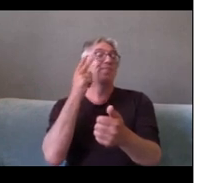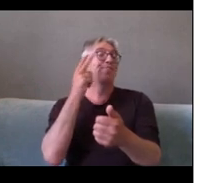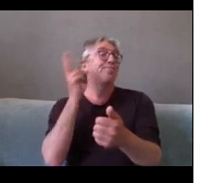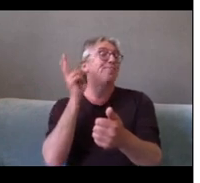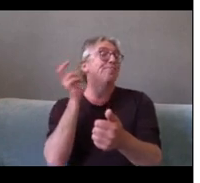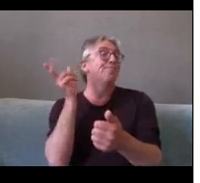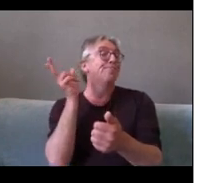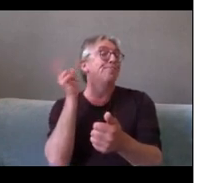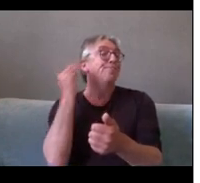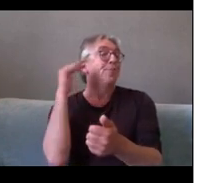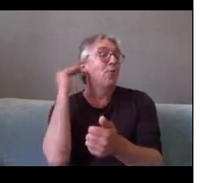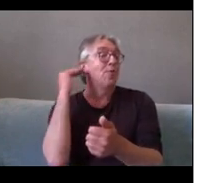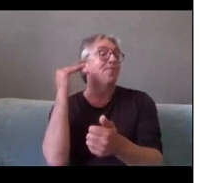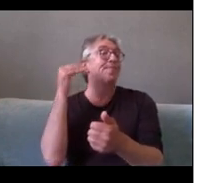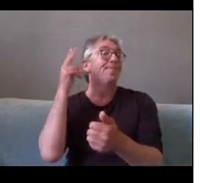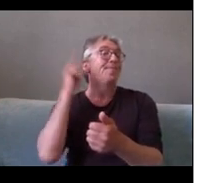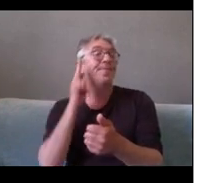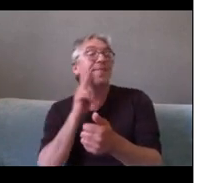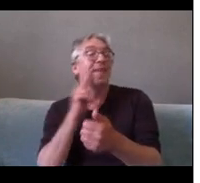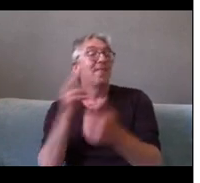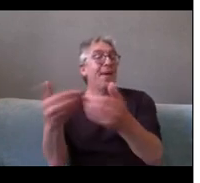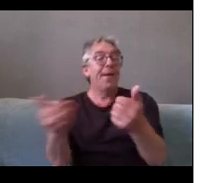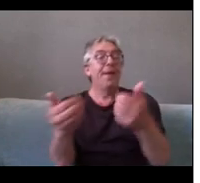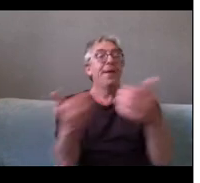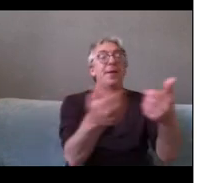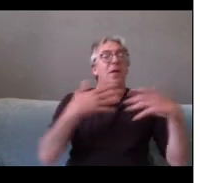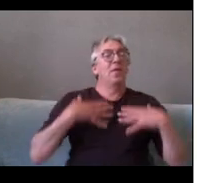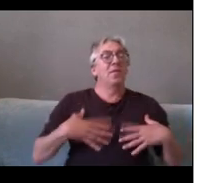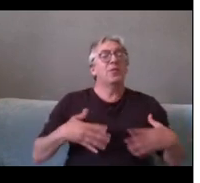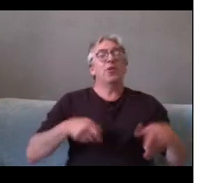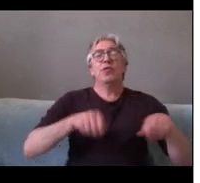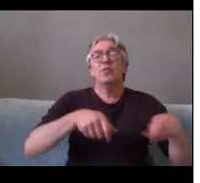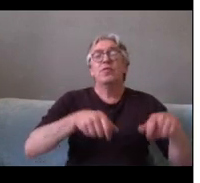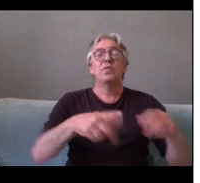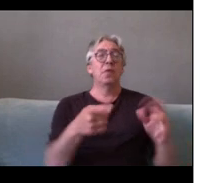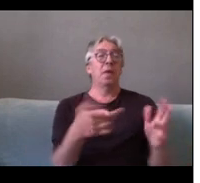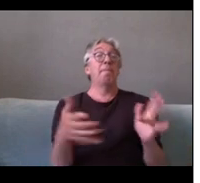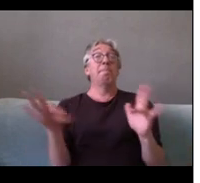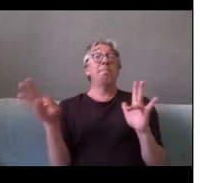For example, resident's age, status, education, employment,